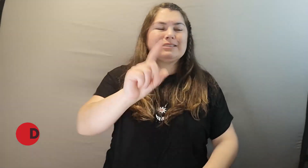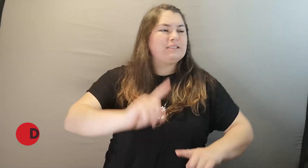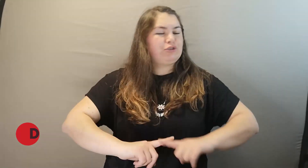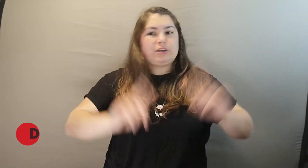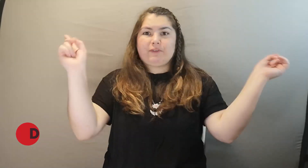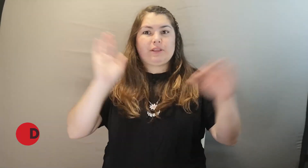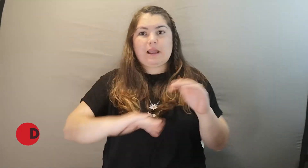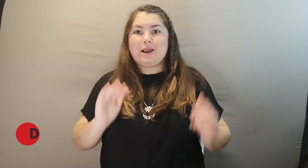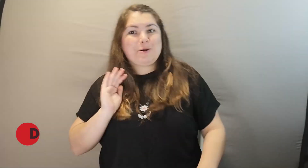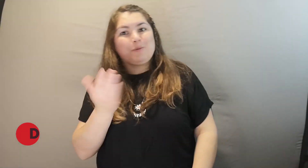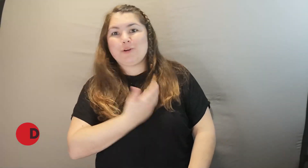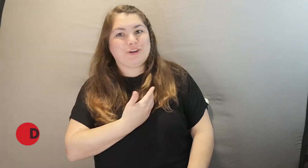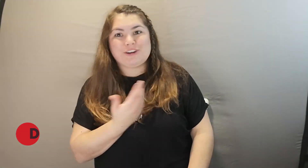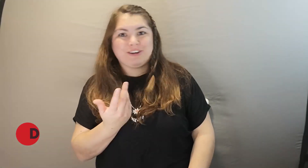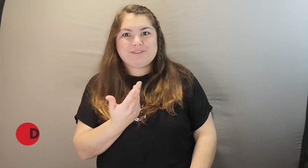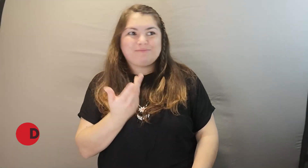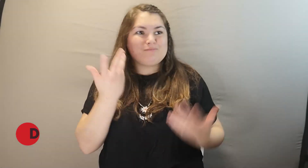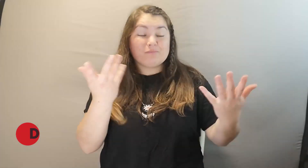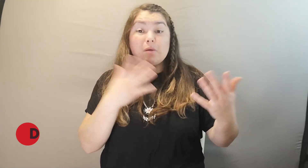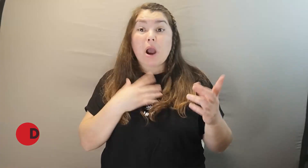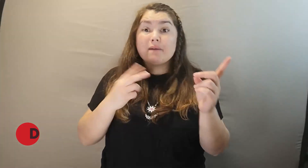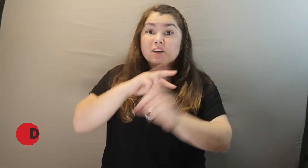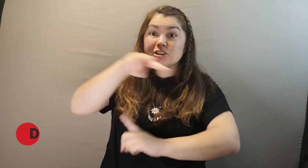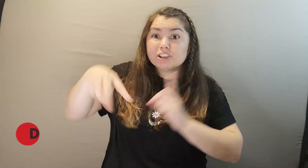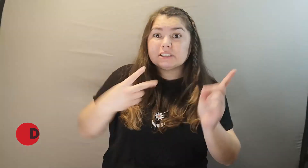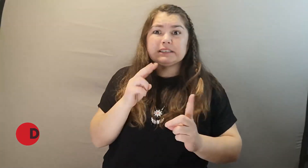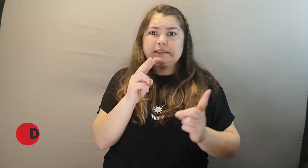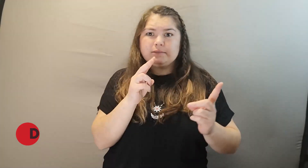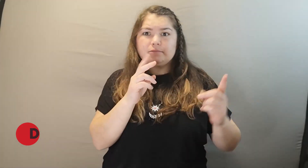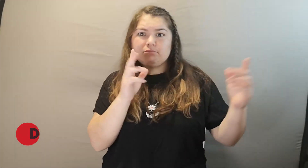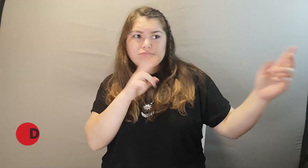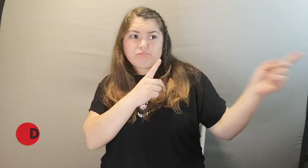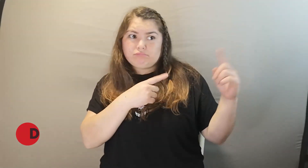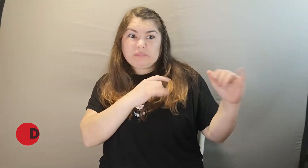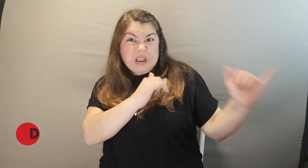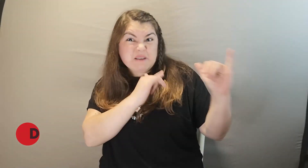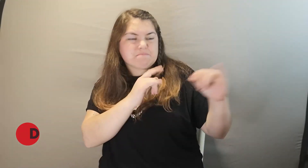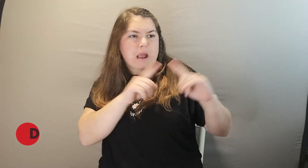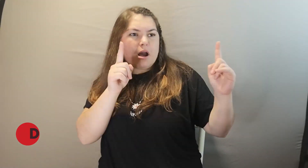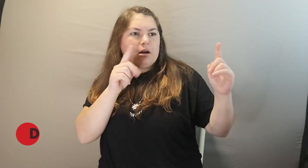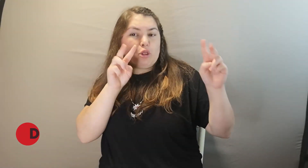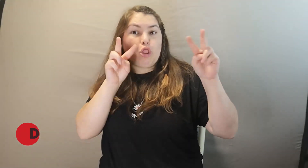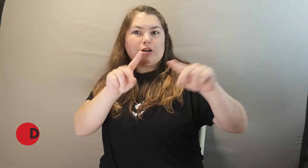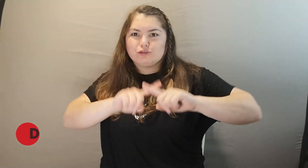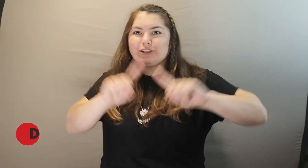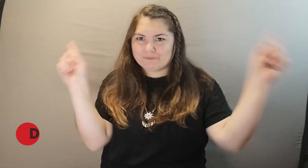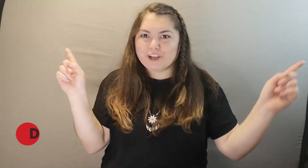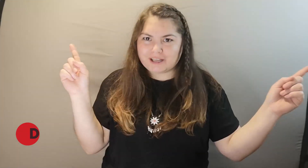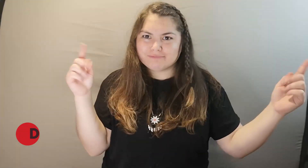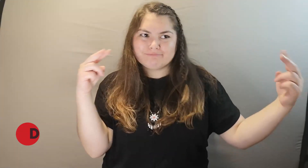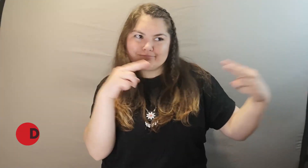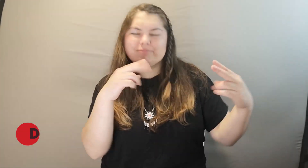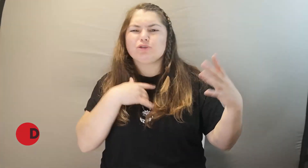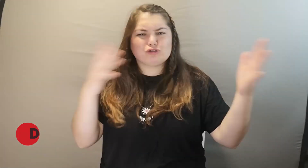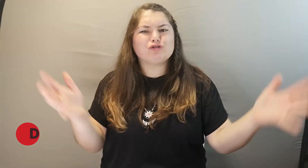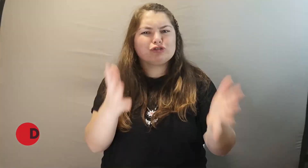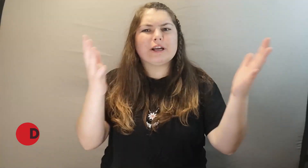Their journey is different from ours. Our vision may be similar, but we have different outlooks.